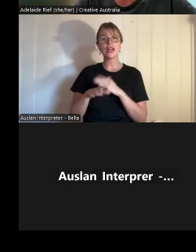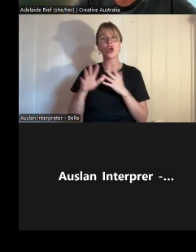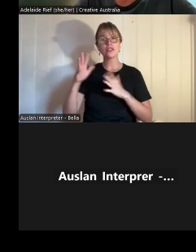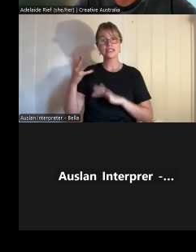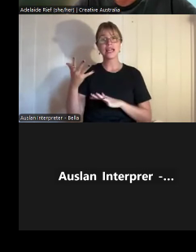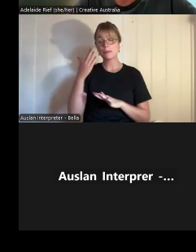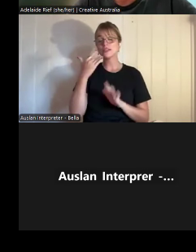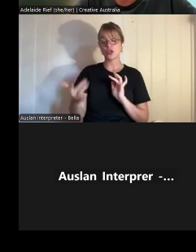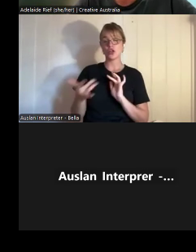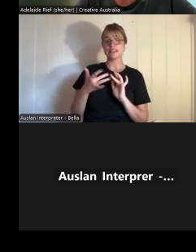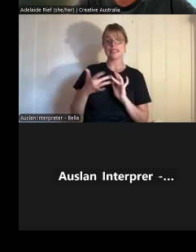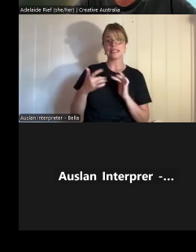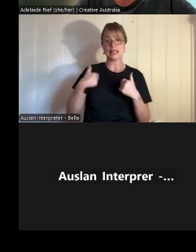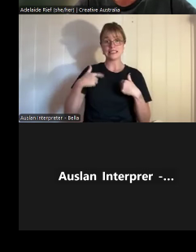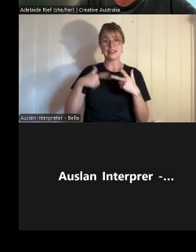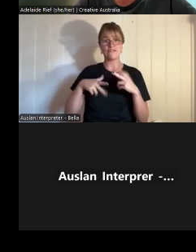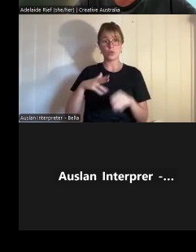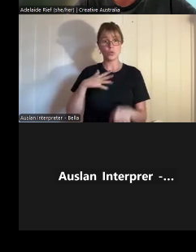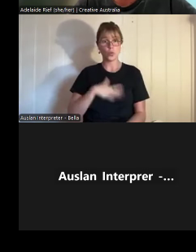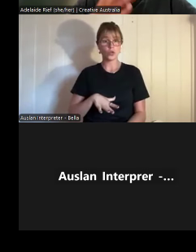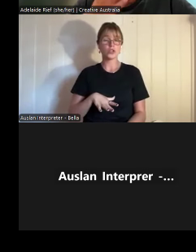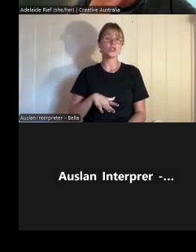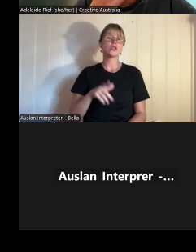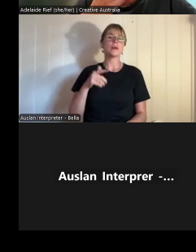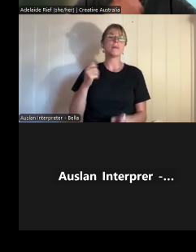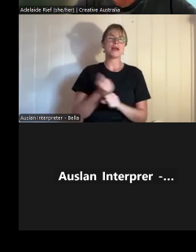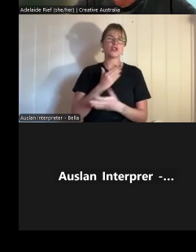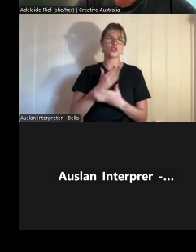this is what you would like to do just so we can make sure that we're ready to receive and process